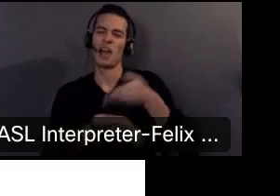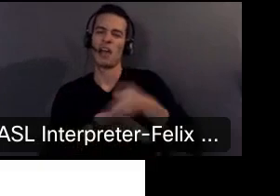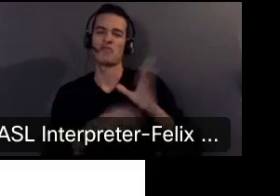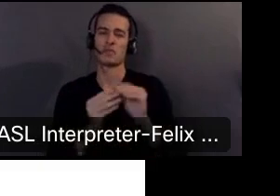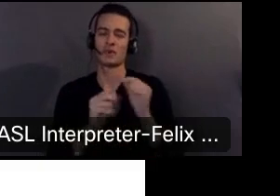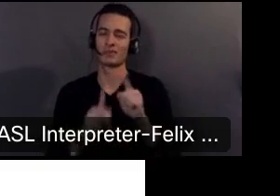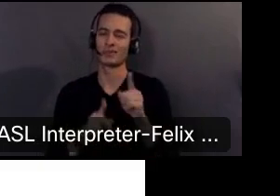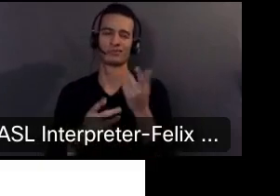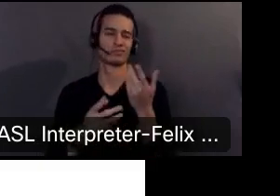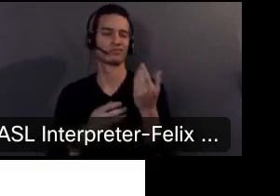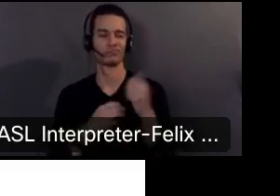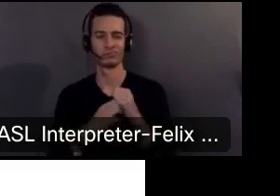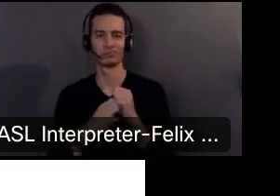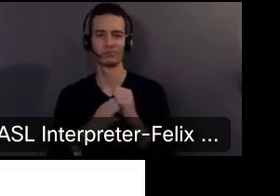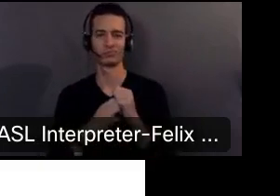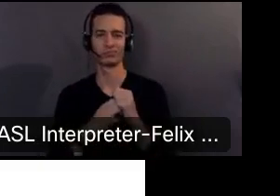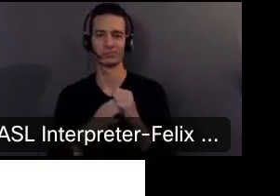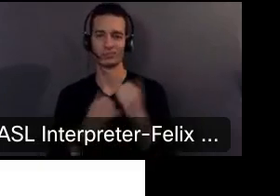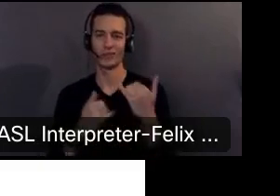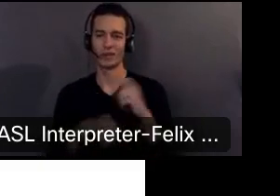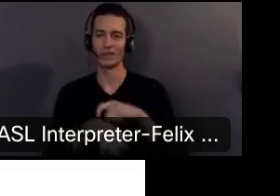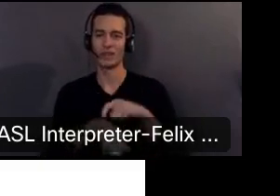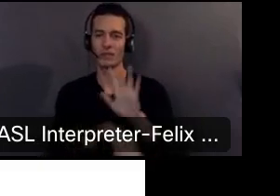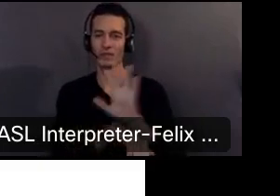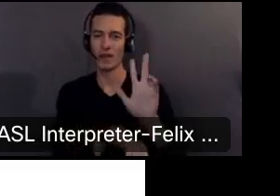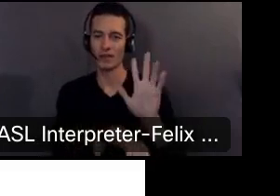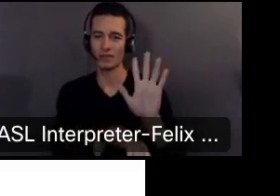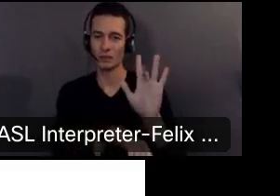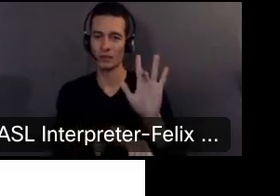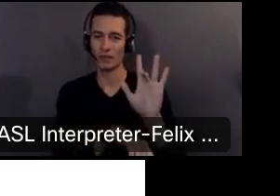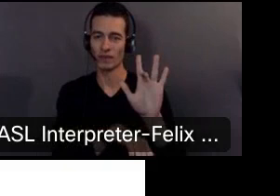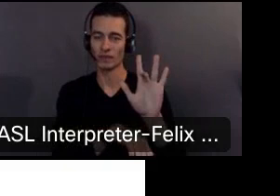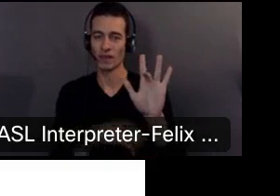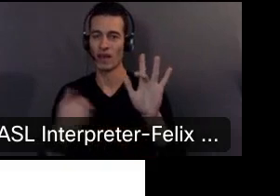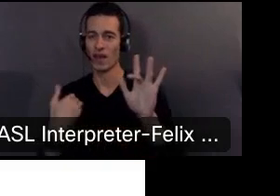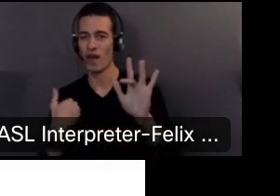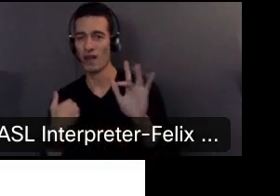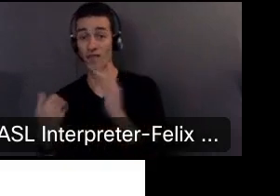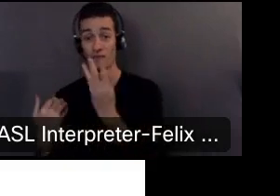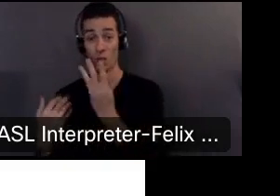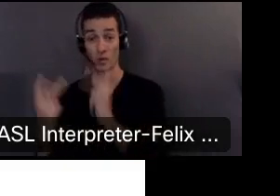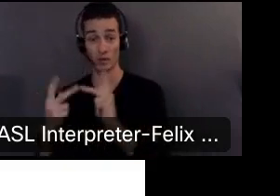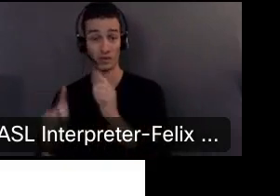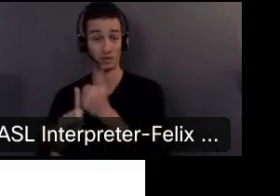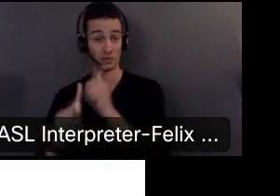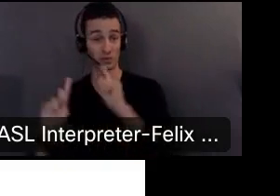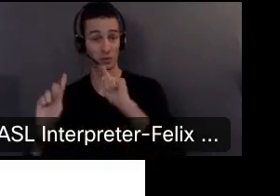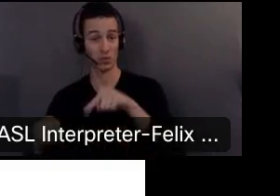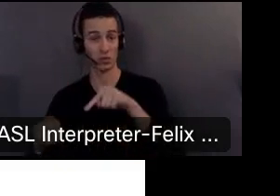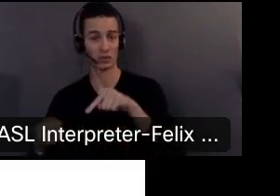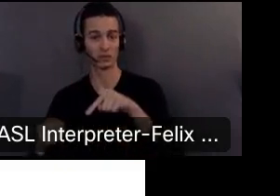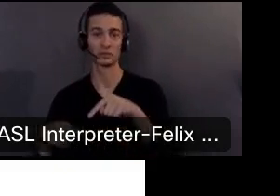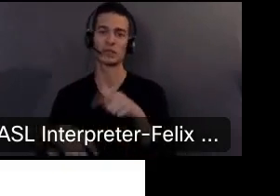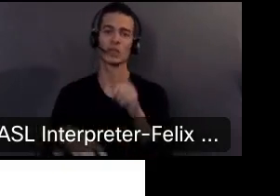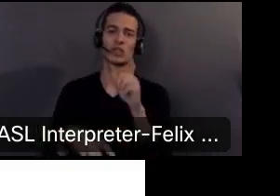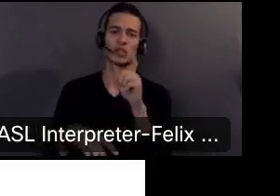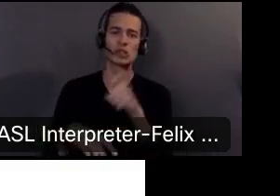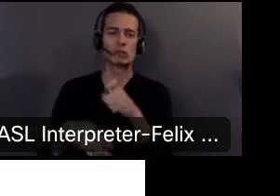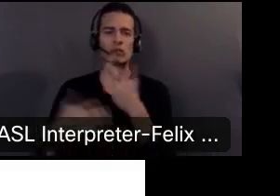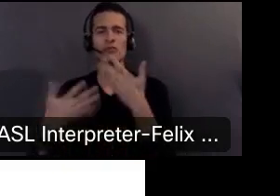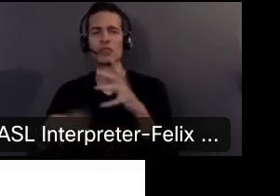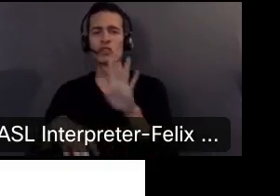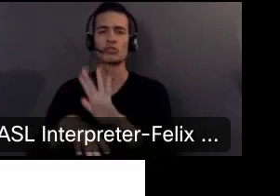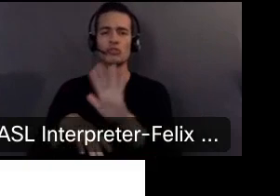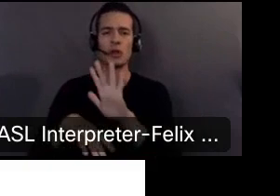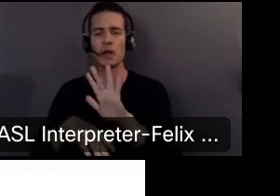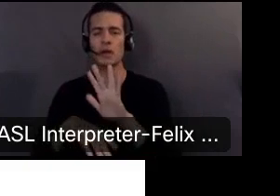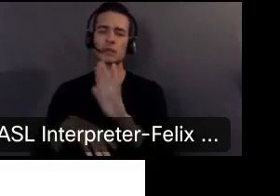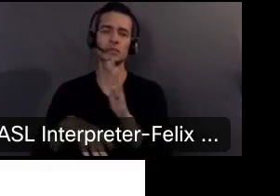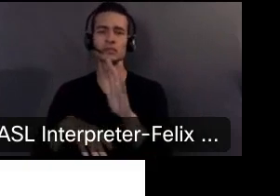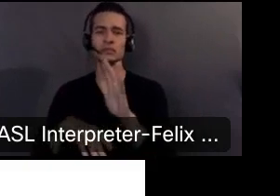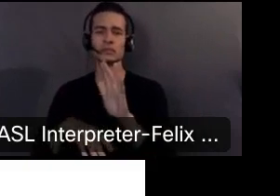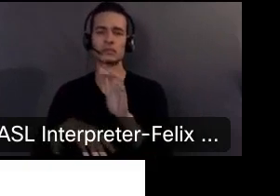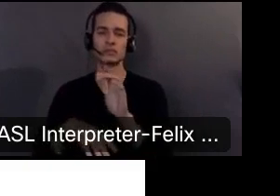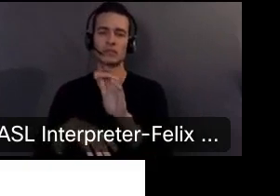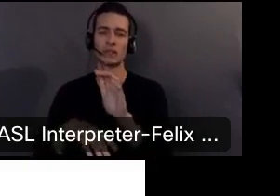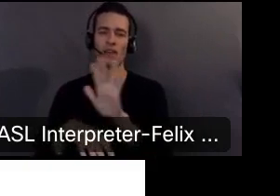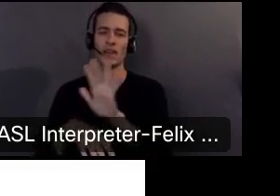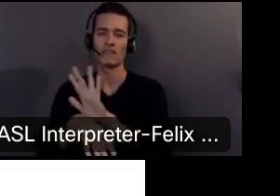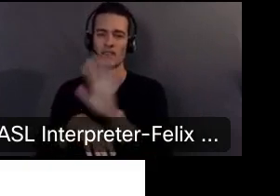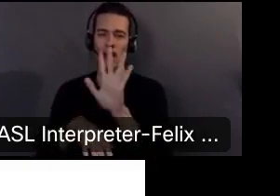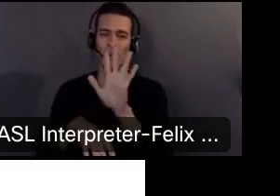so, with 4 reports this evening, that puts us in the range to be able to finish a meeting about a quarter of or 10 to 6 and give the, uh, mistakes and a chance to bring together everybody for a 6 o'clock meeting.